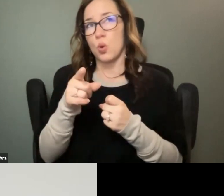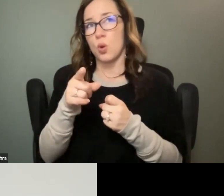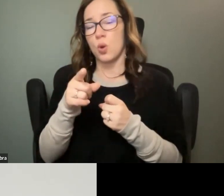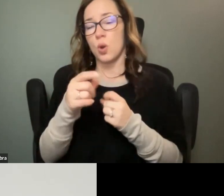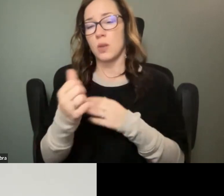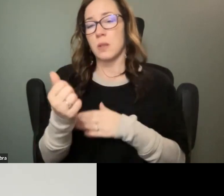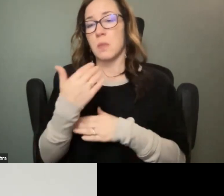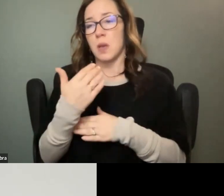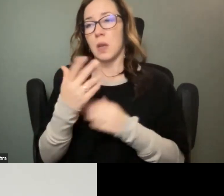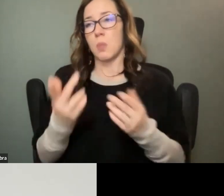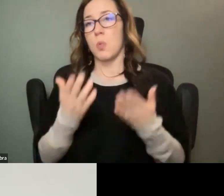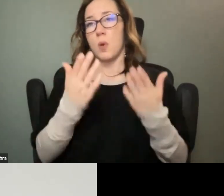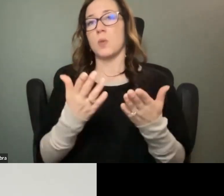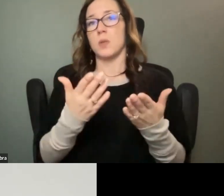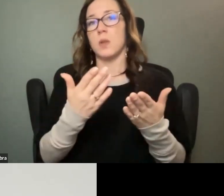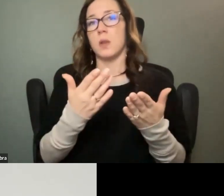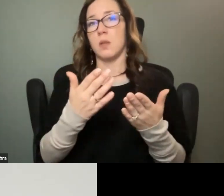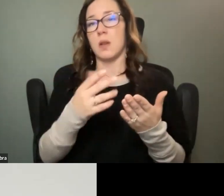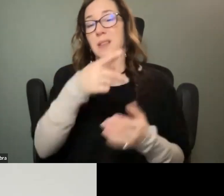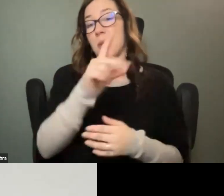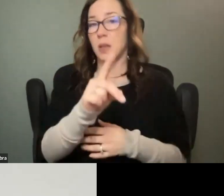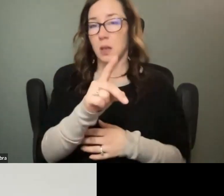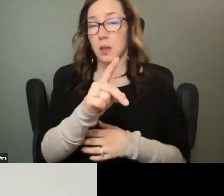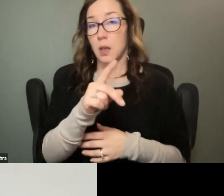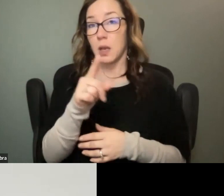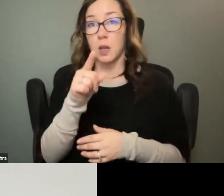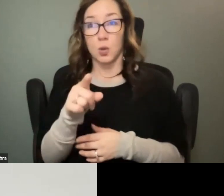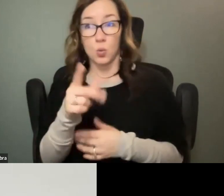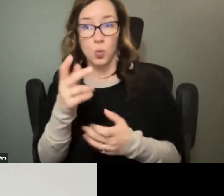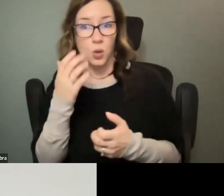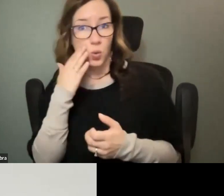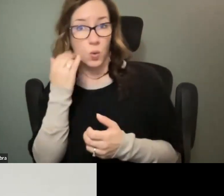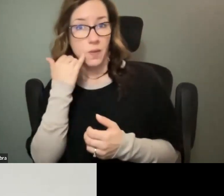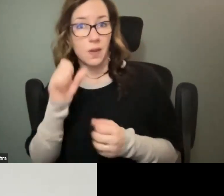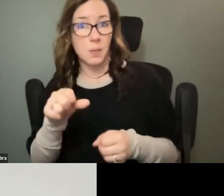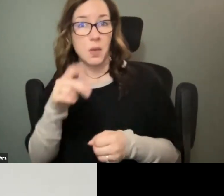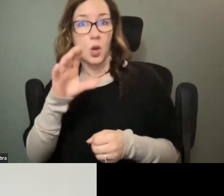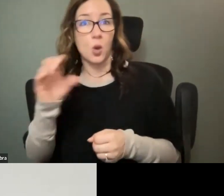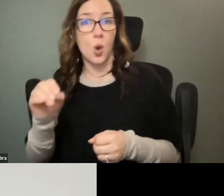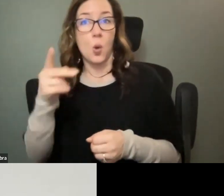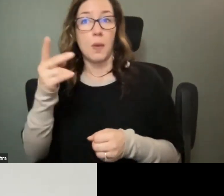proposal as a PD and you're asking if